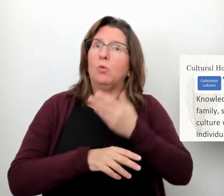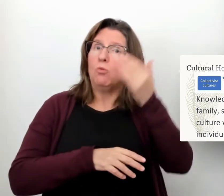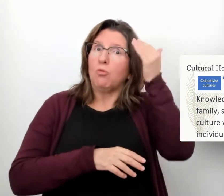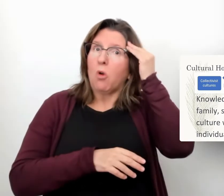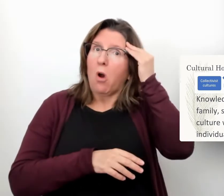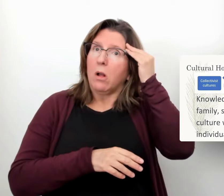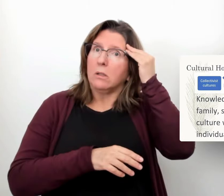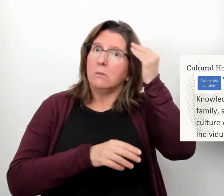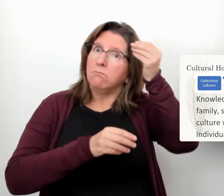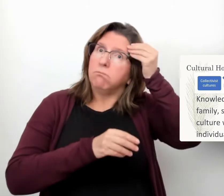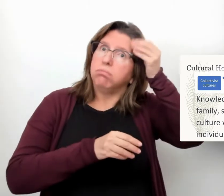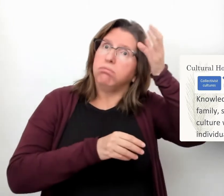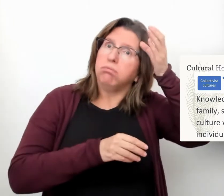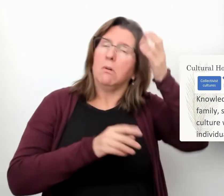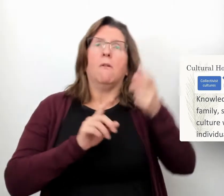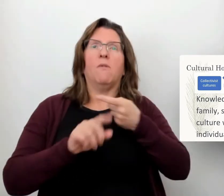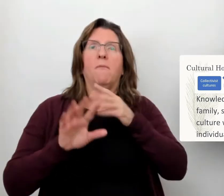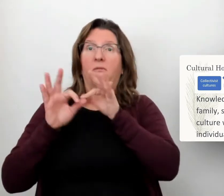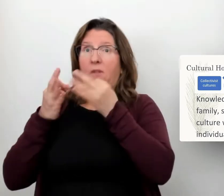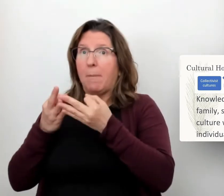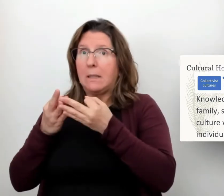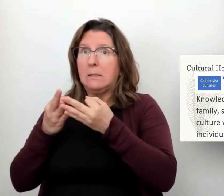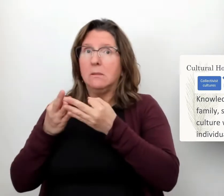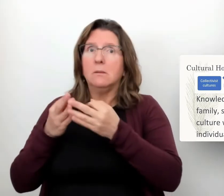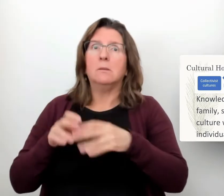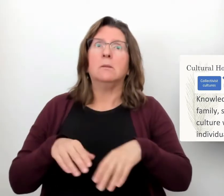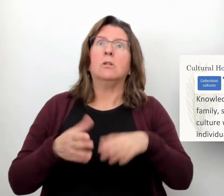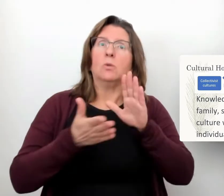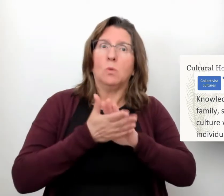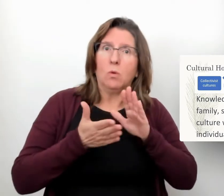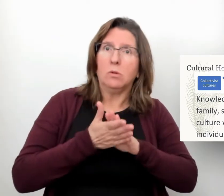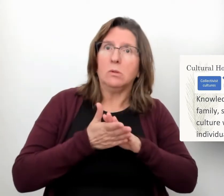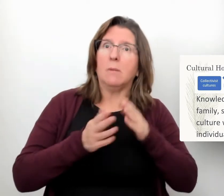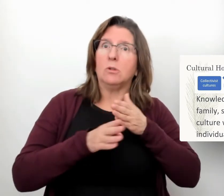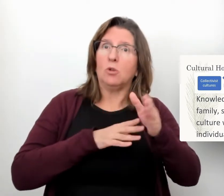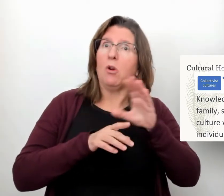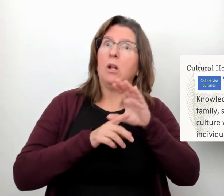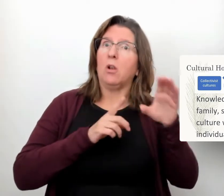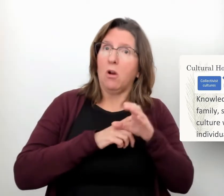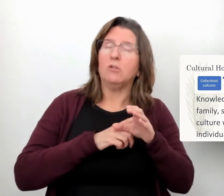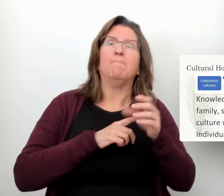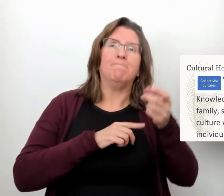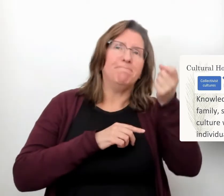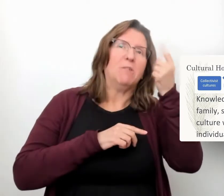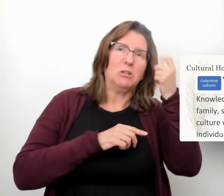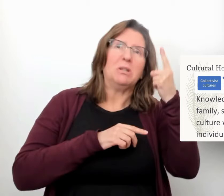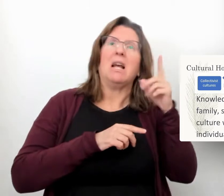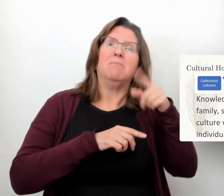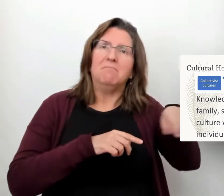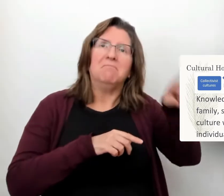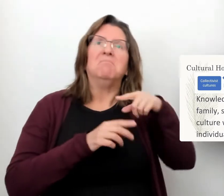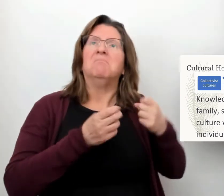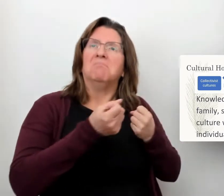Both cultures will use the knowledge gained from family, school, and the majority culture . . .